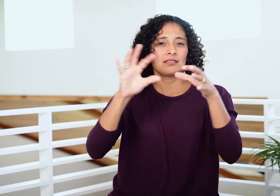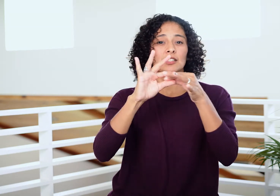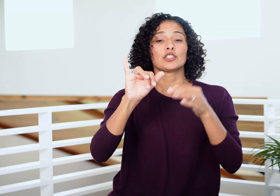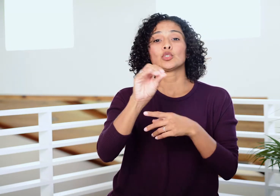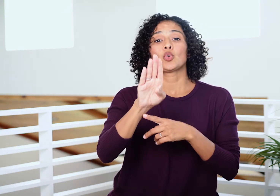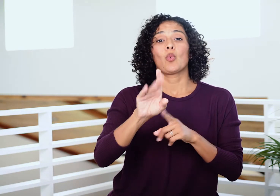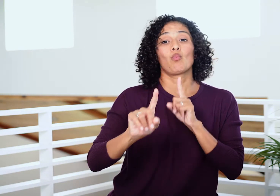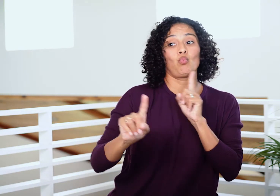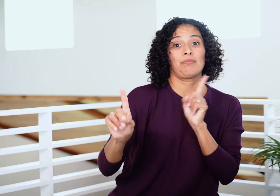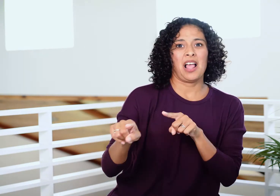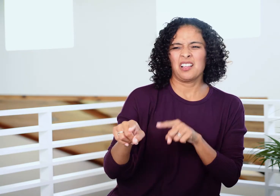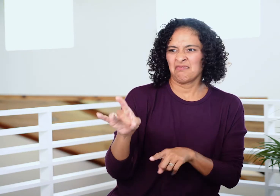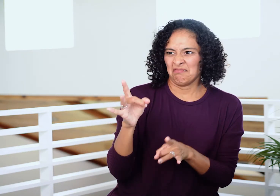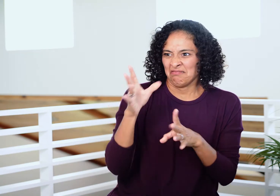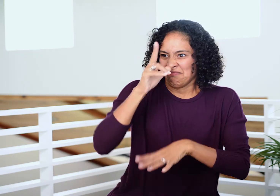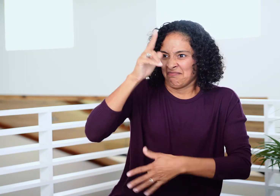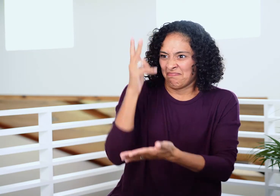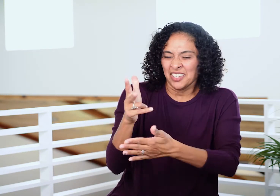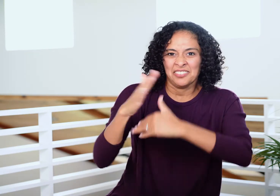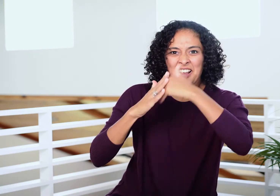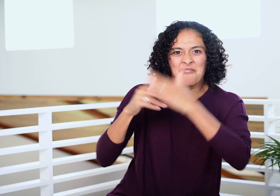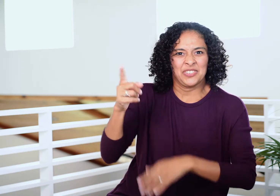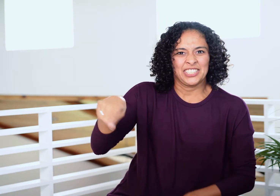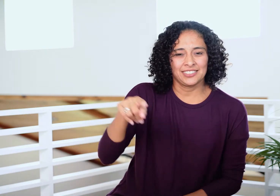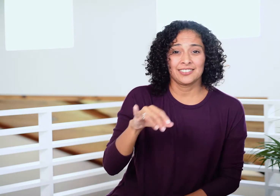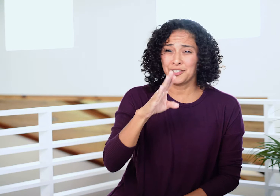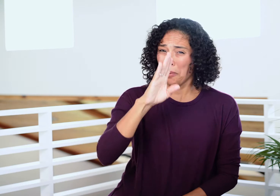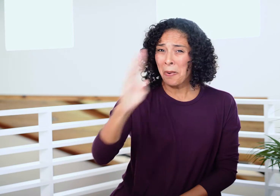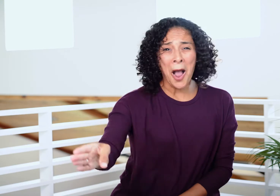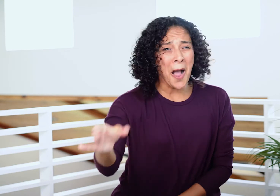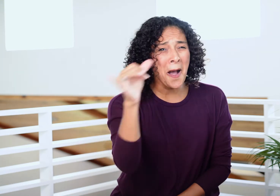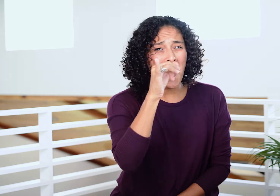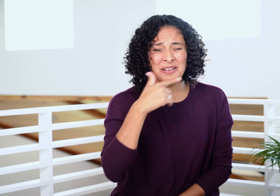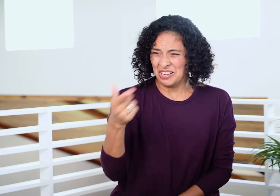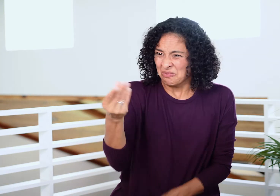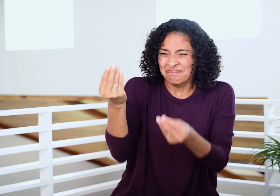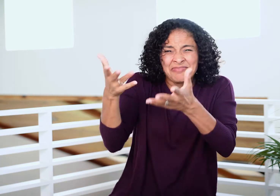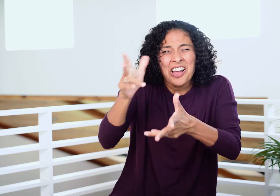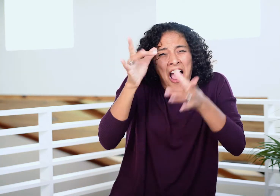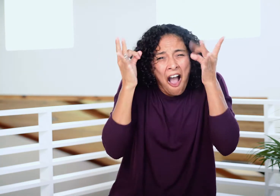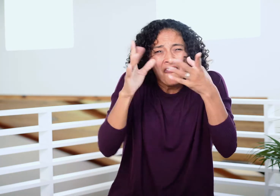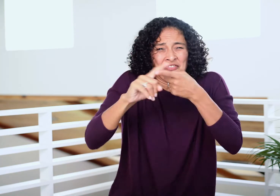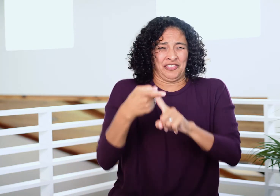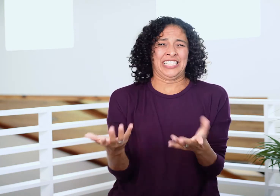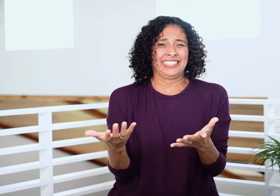“Job Replies: Miserable Comforters Are You”. Job shoots straight. He calls them out for being terrible friends.